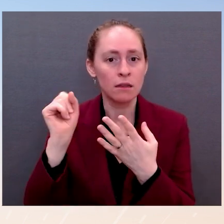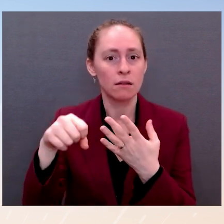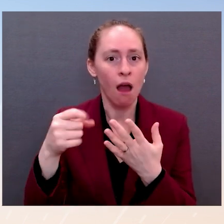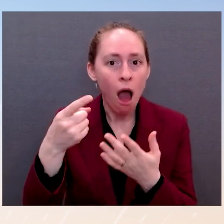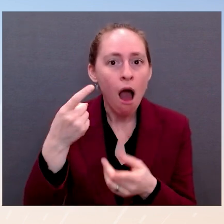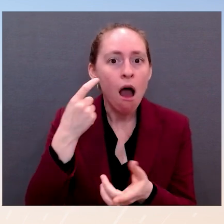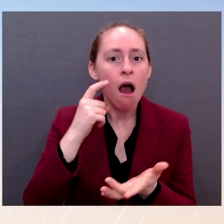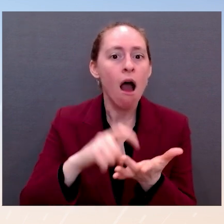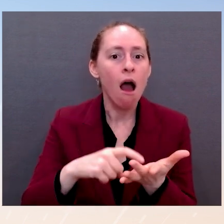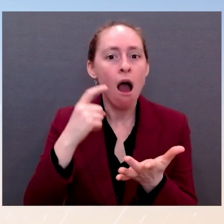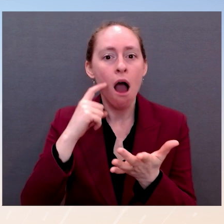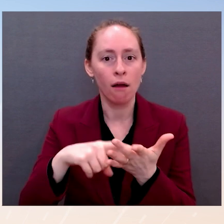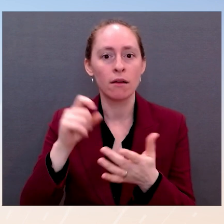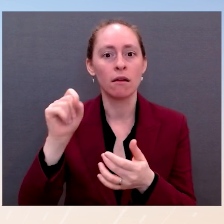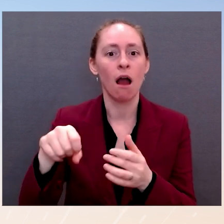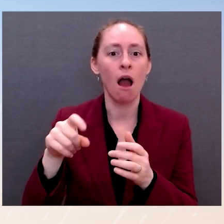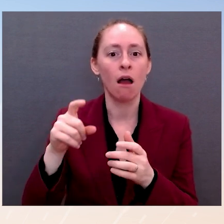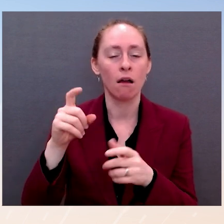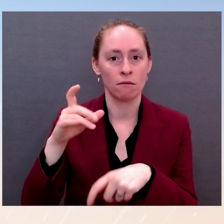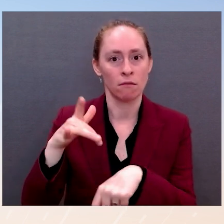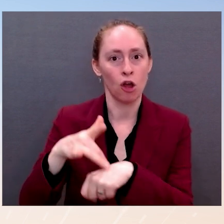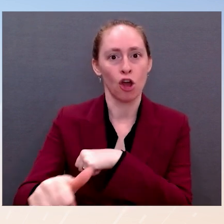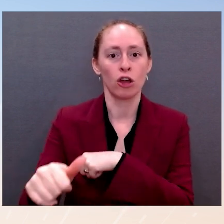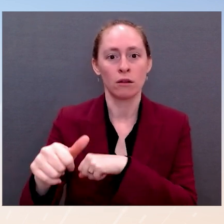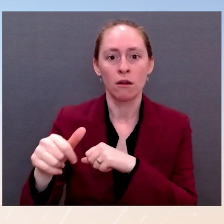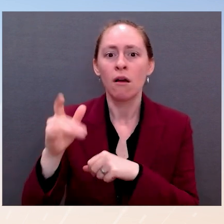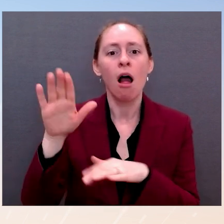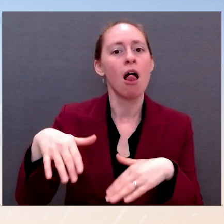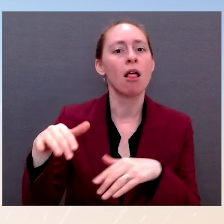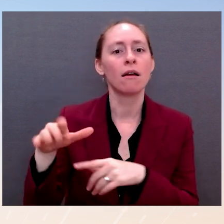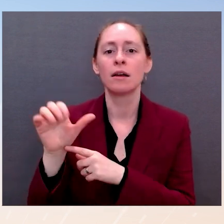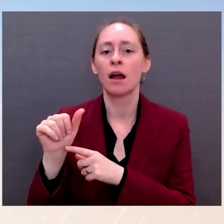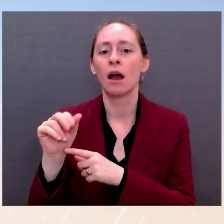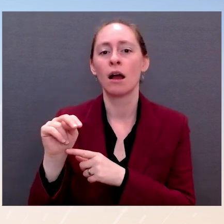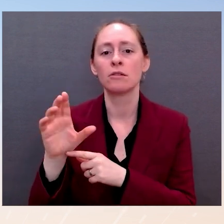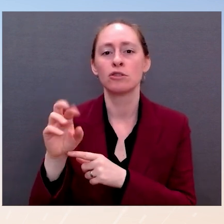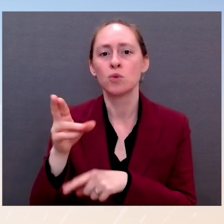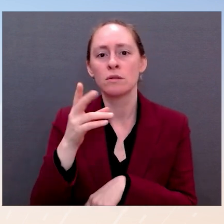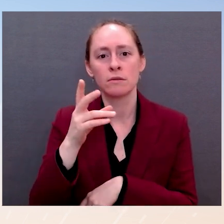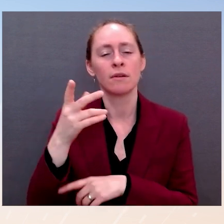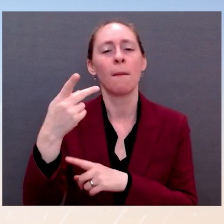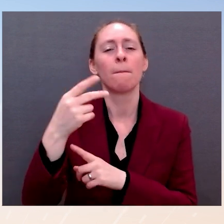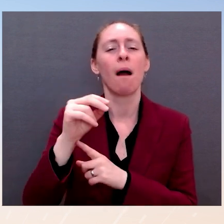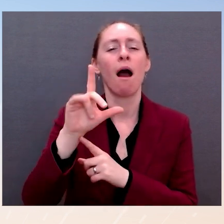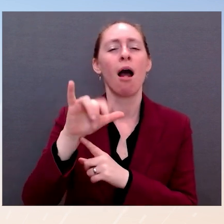you can find a pre-cancerous condition. Called a polyp and remove it, and many people in the audience